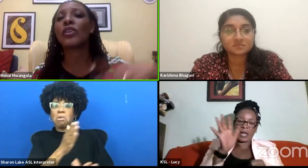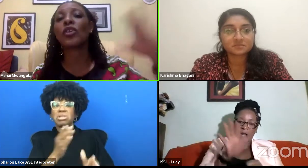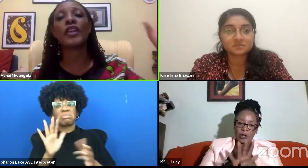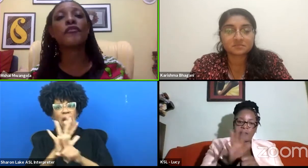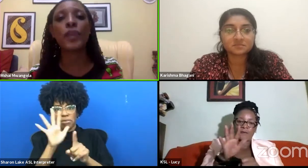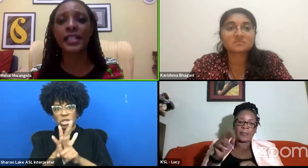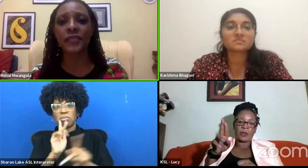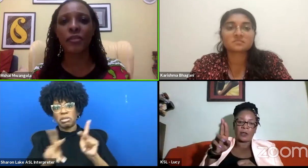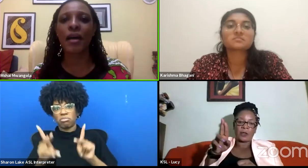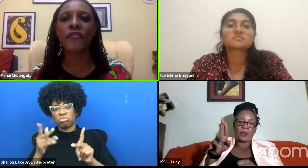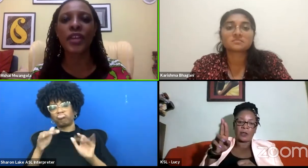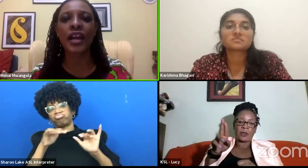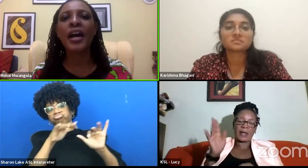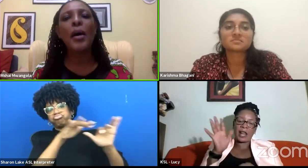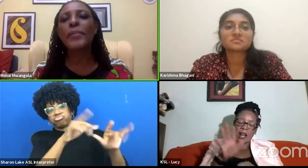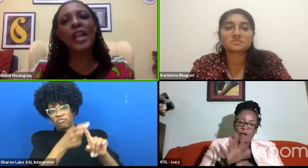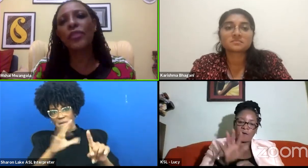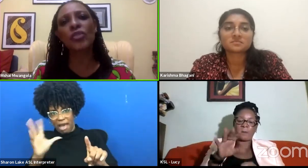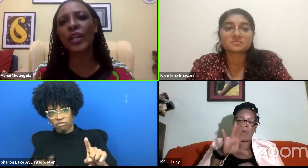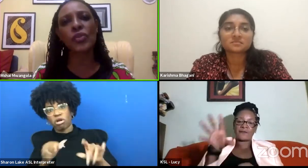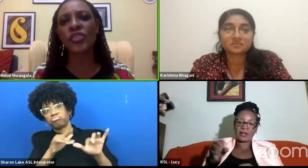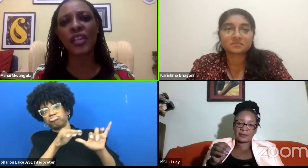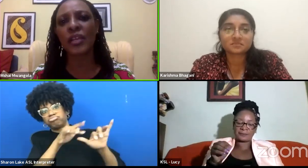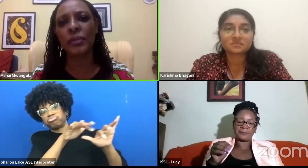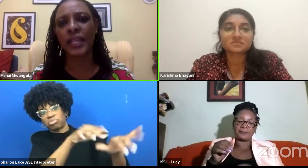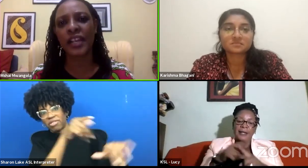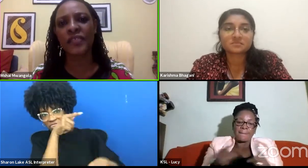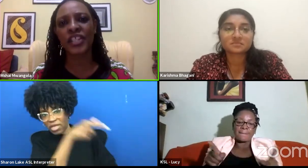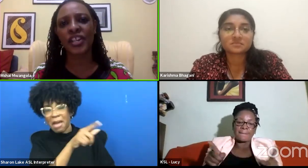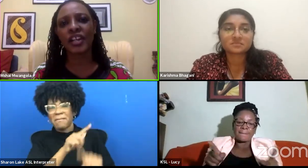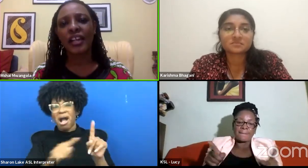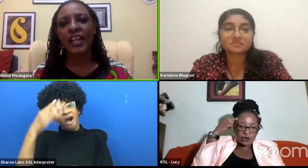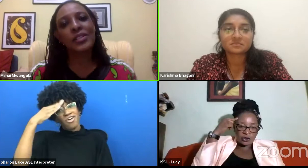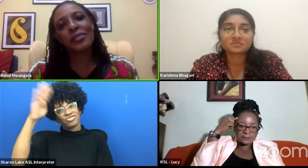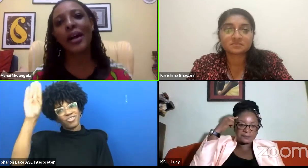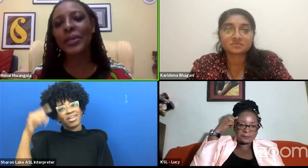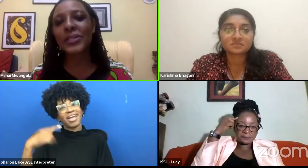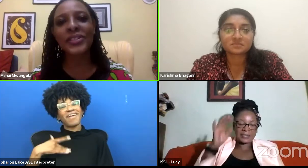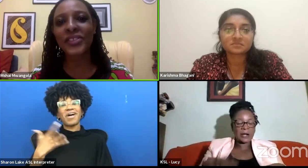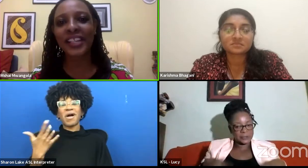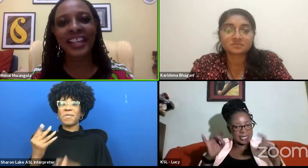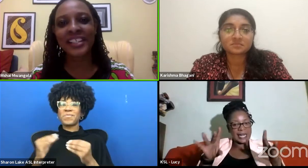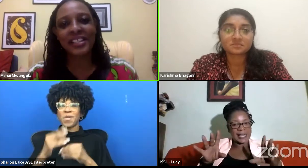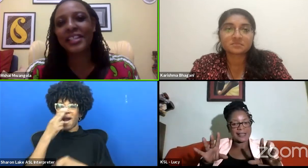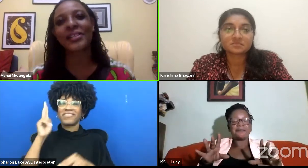a lot of influences from Africa but I felt going to Australia would be an adventure. And so I went to Australia and it turned out